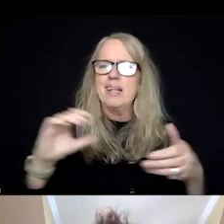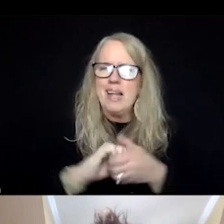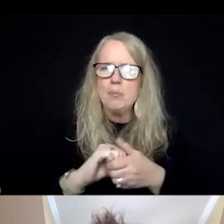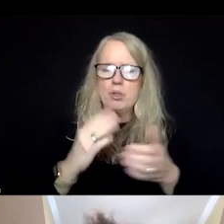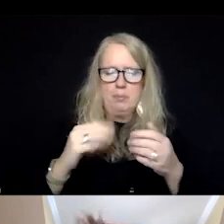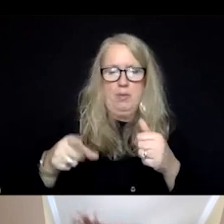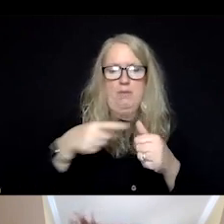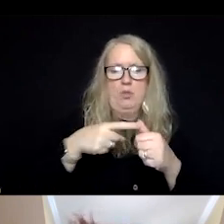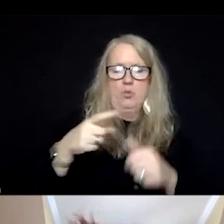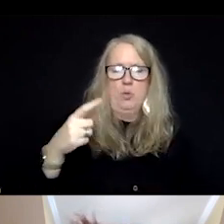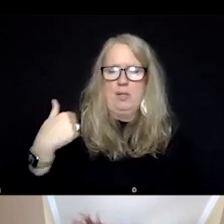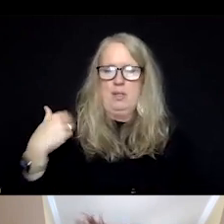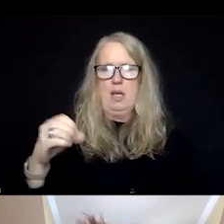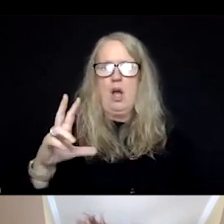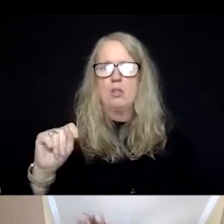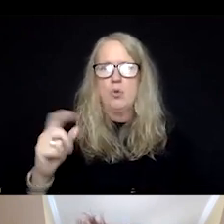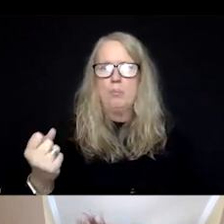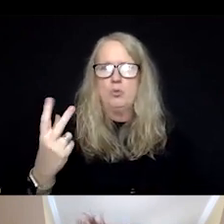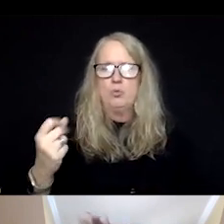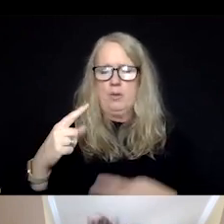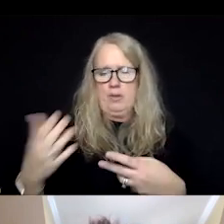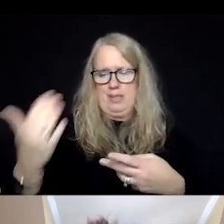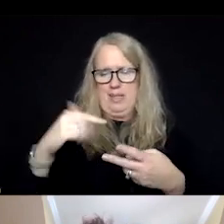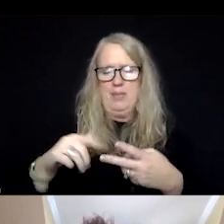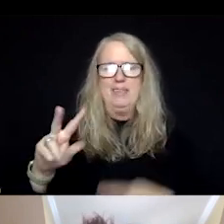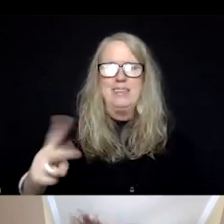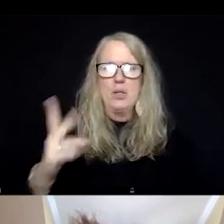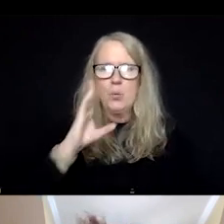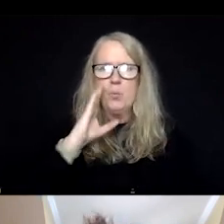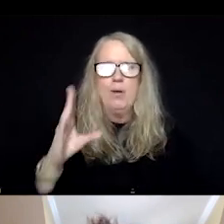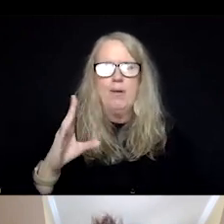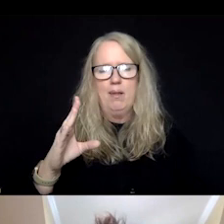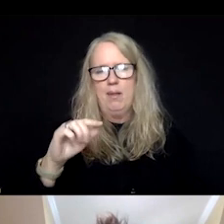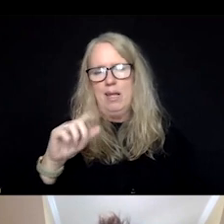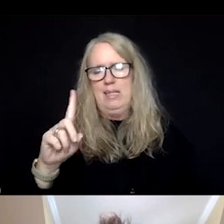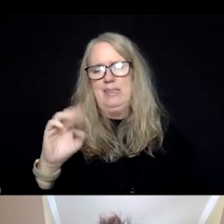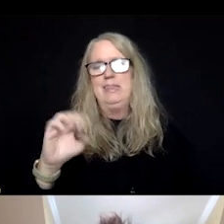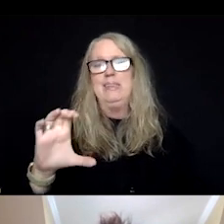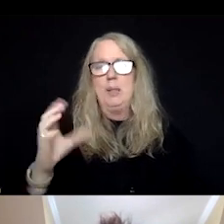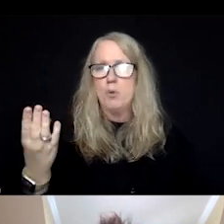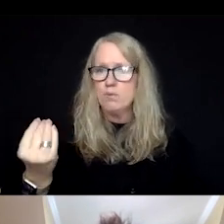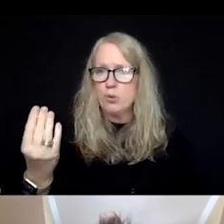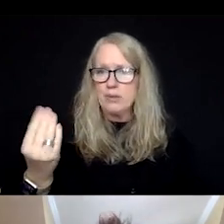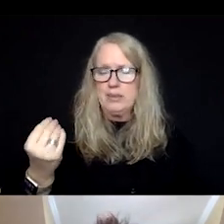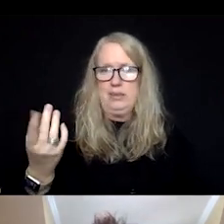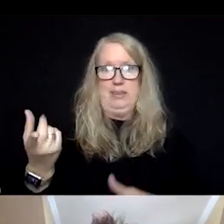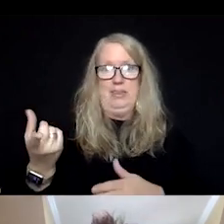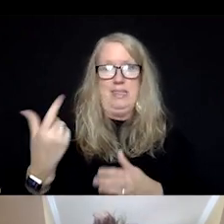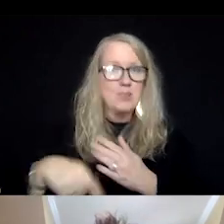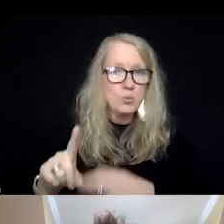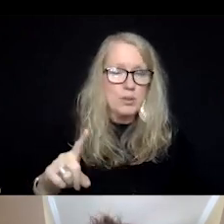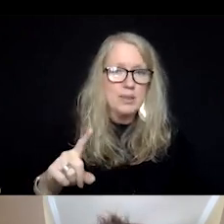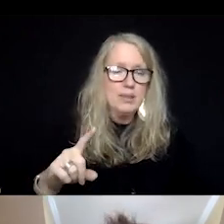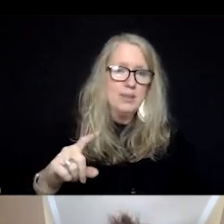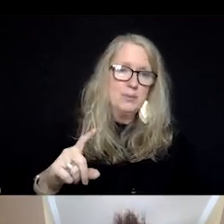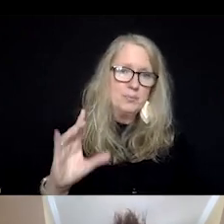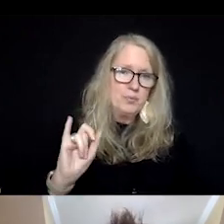ONE THAT IS COMING UP HERE ON DECEMBER 14TH. IF YOU WANT TO